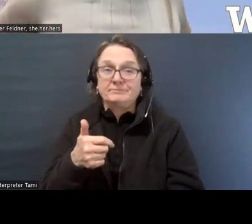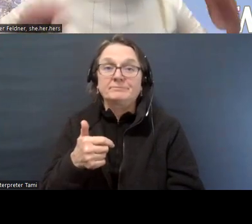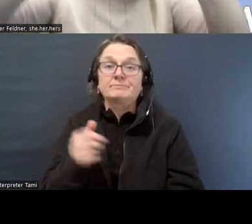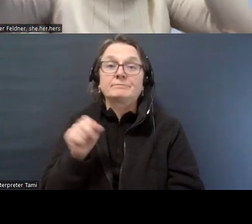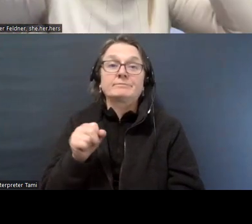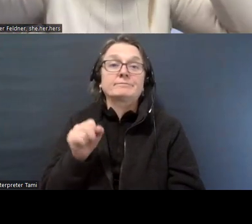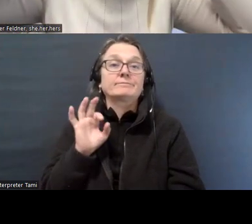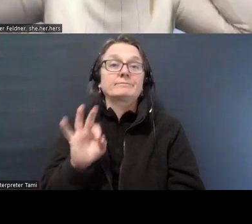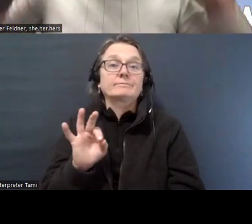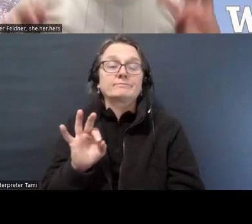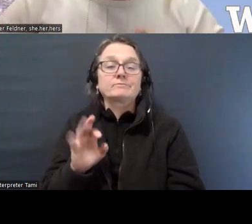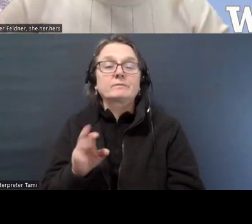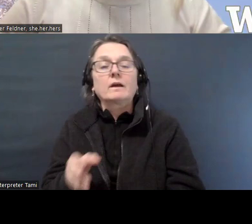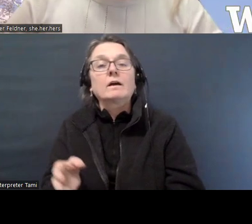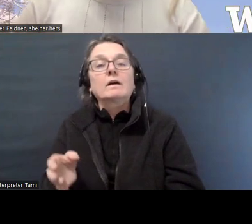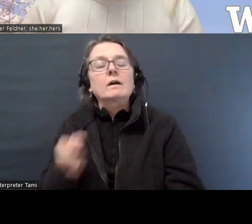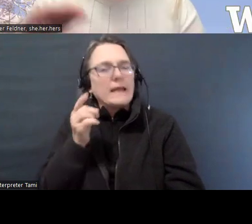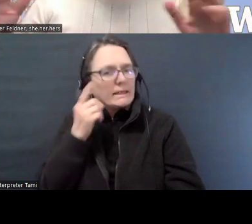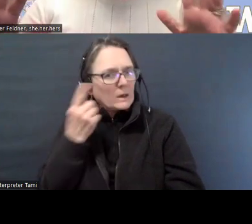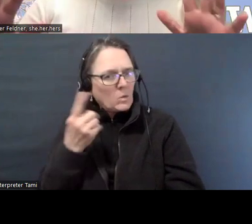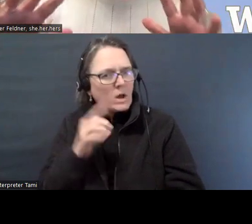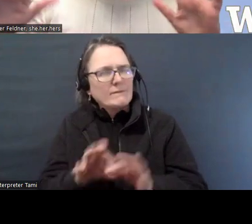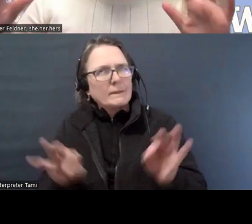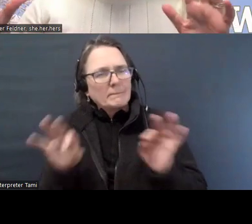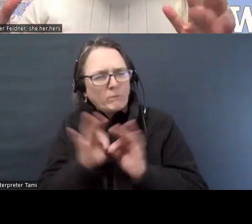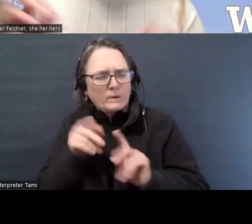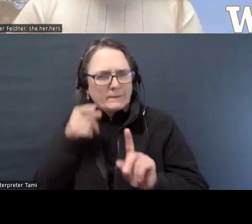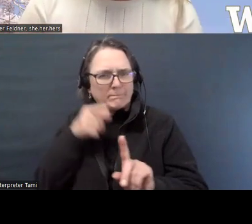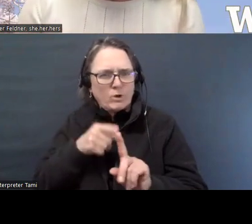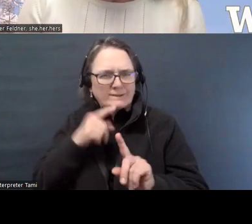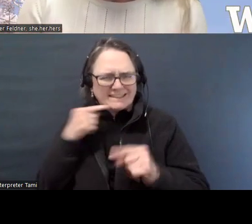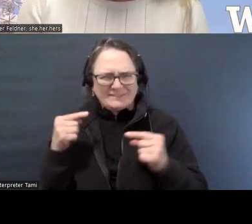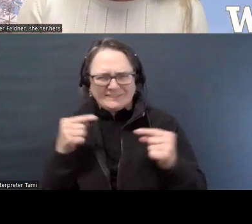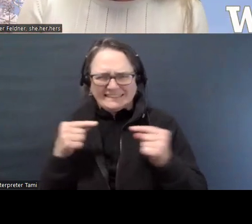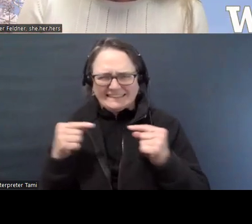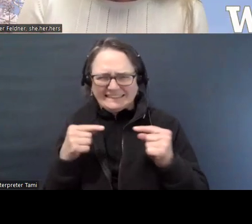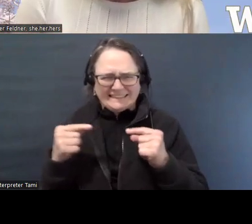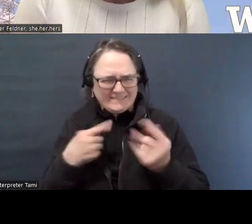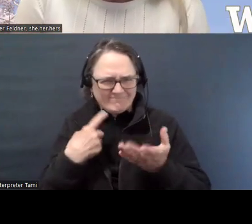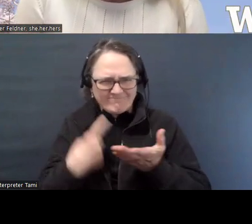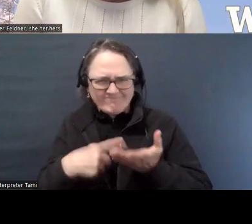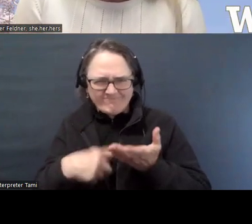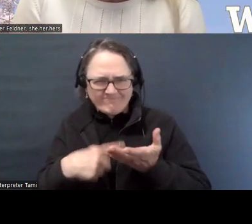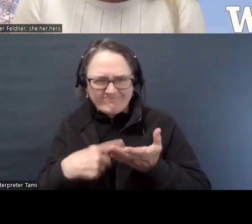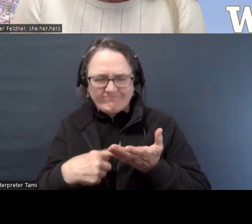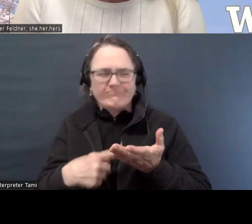kind of critical points of tension within healthcare and medical training and education.